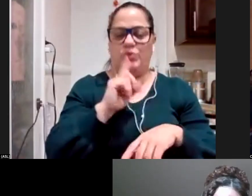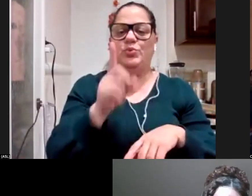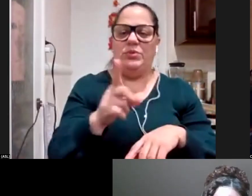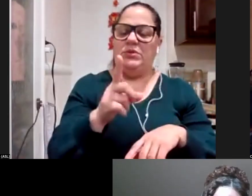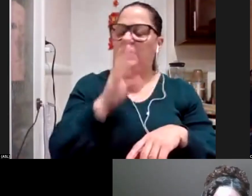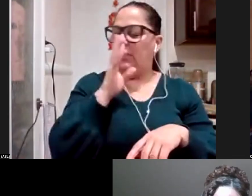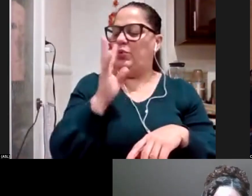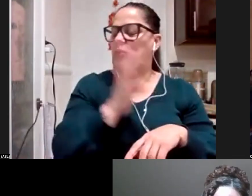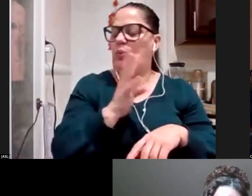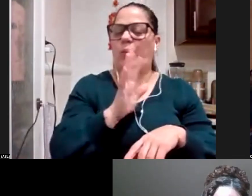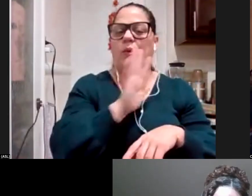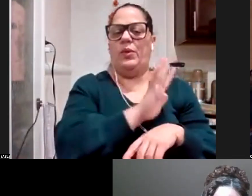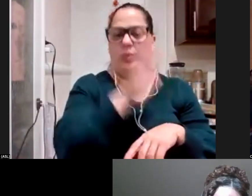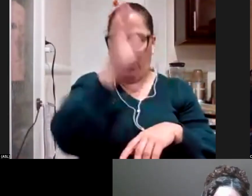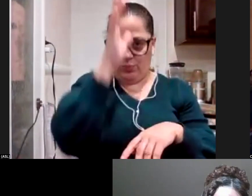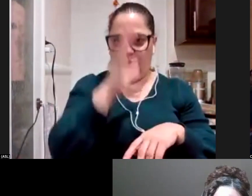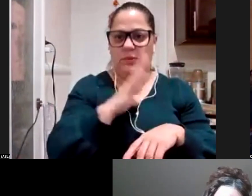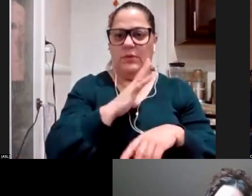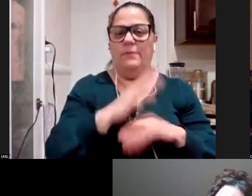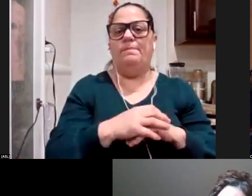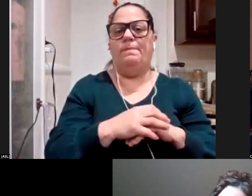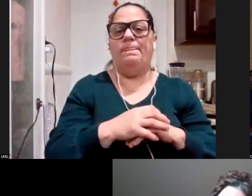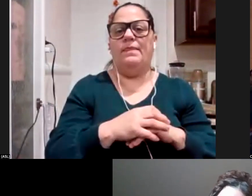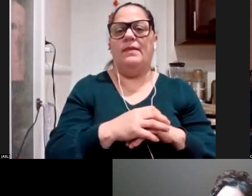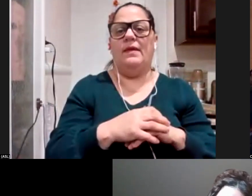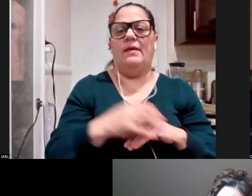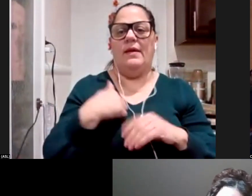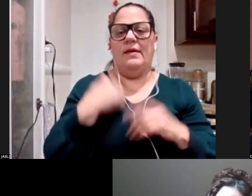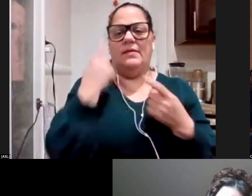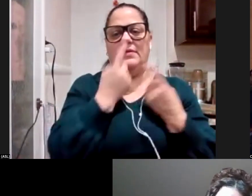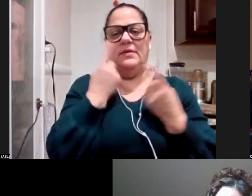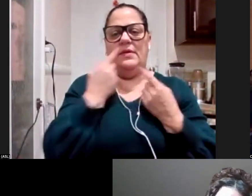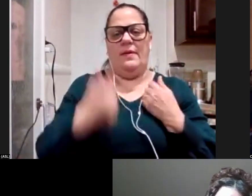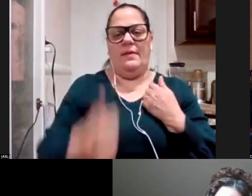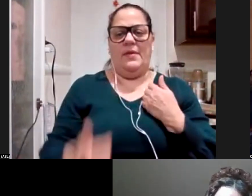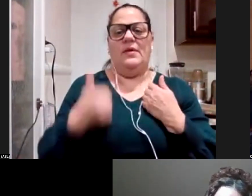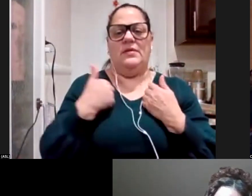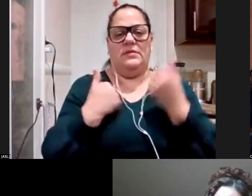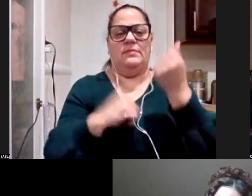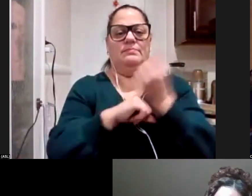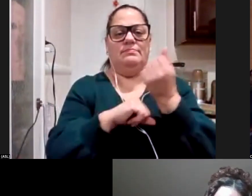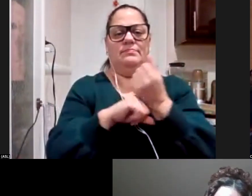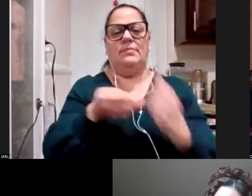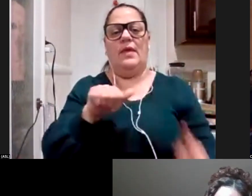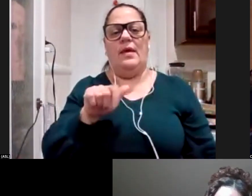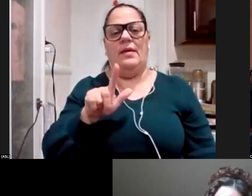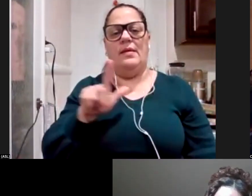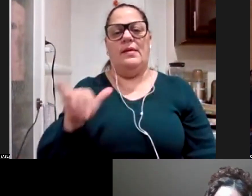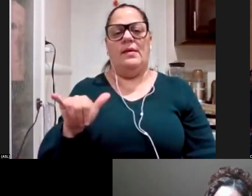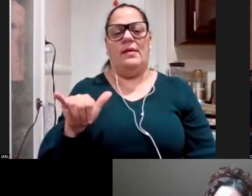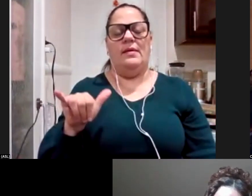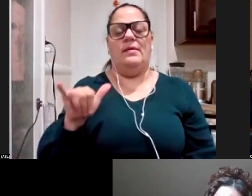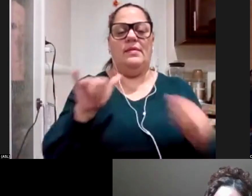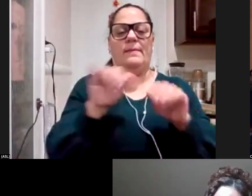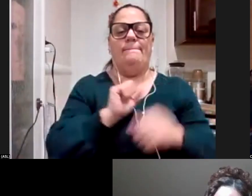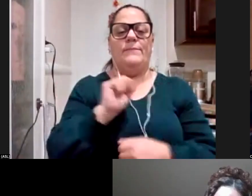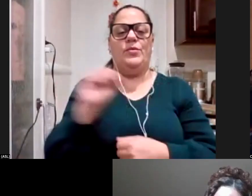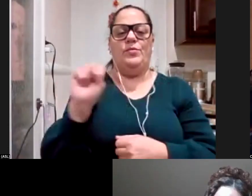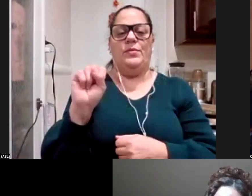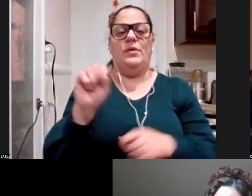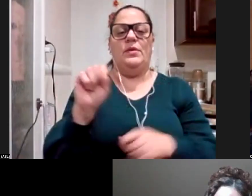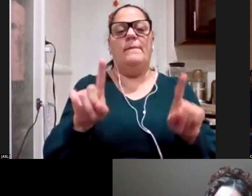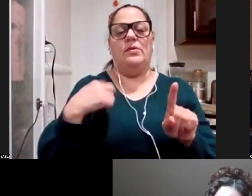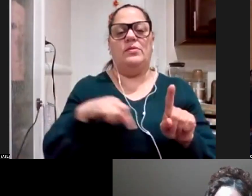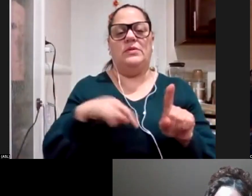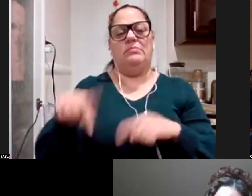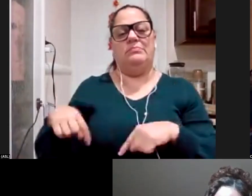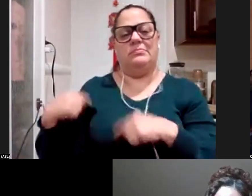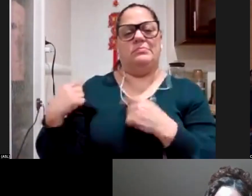them. Um and you know I consider myself an ally uh to them in that movement. But it wasn't until